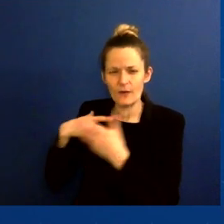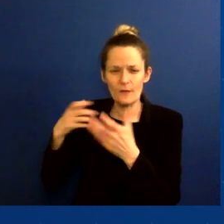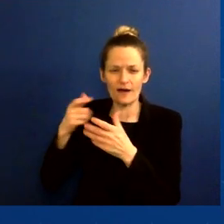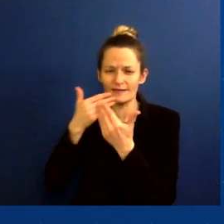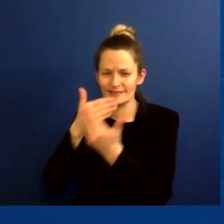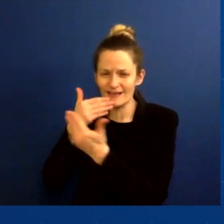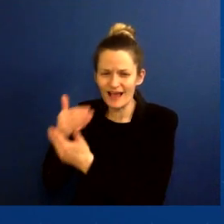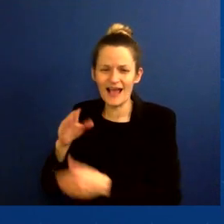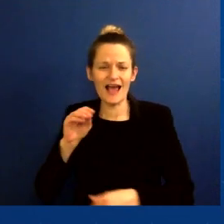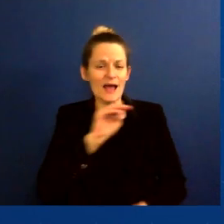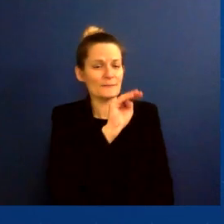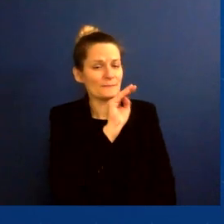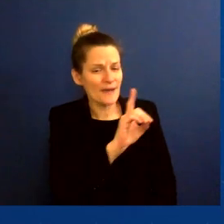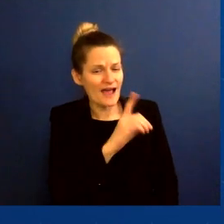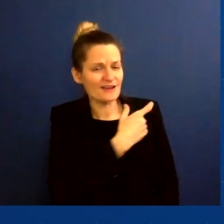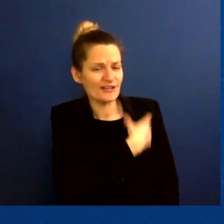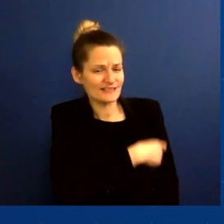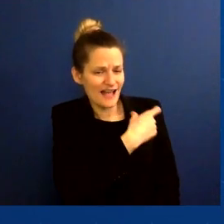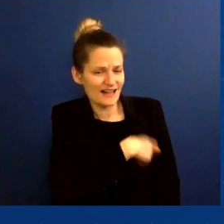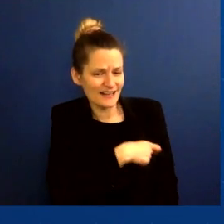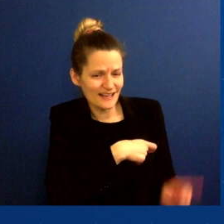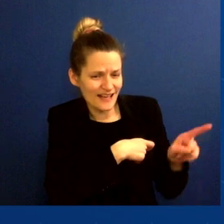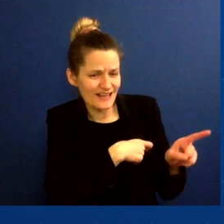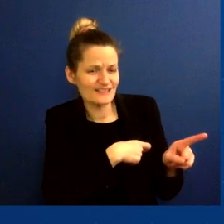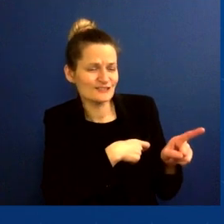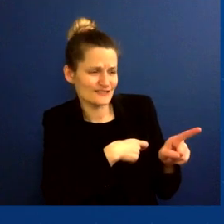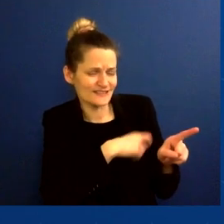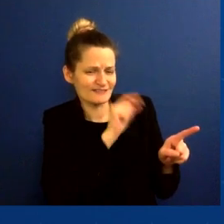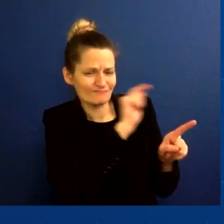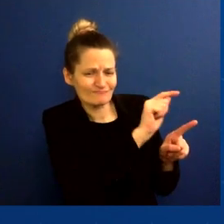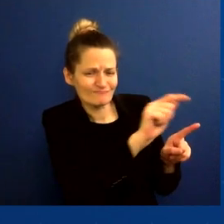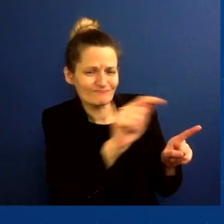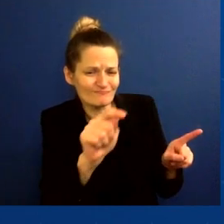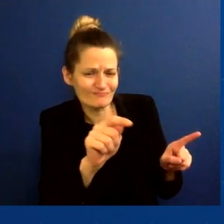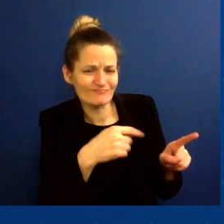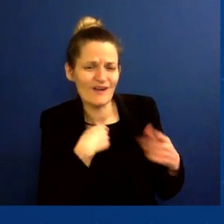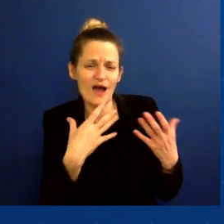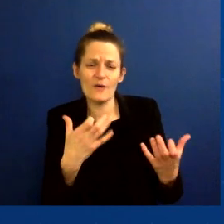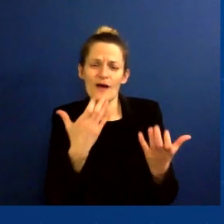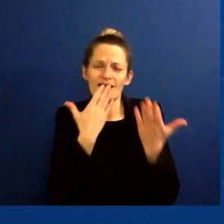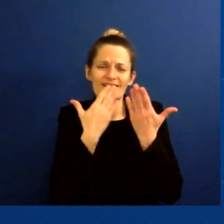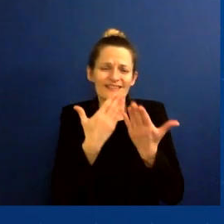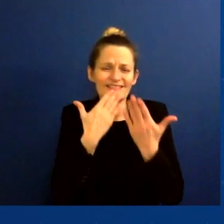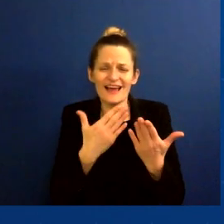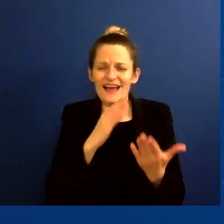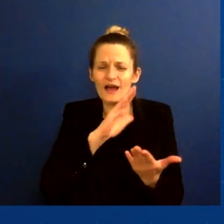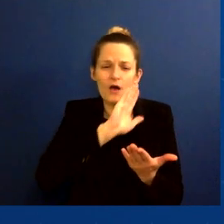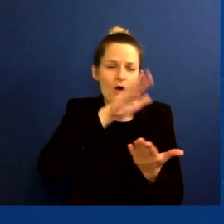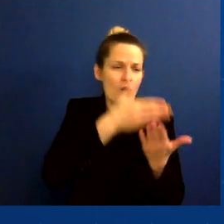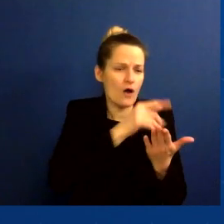and Chris Van Hollen, who's a really close friend and an outstanding congressman; Anthony Brown and other elected officials that are here.